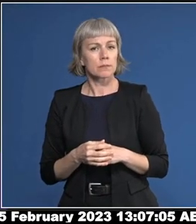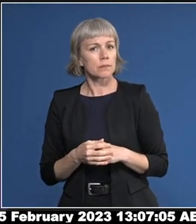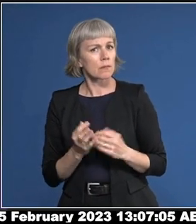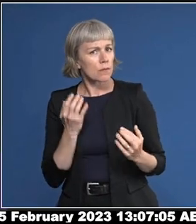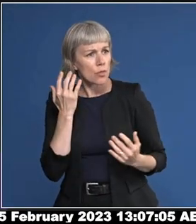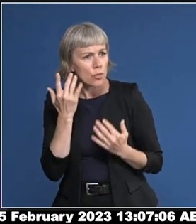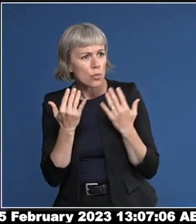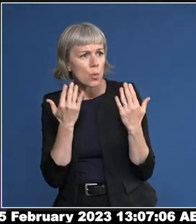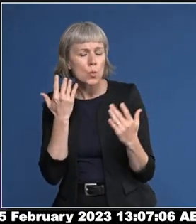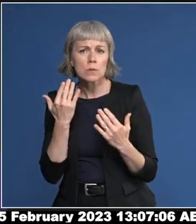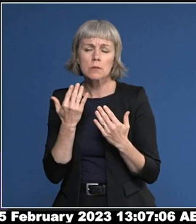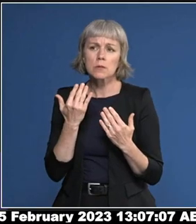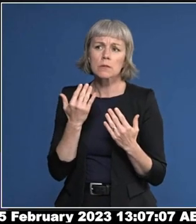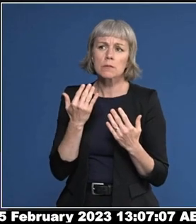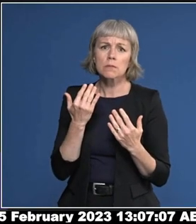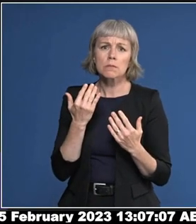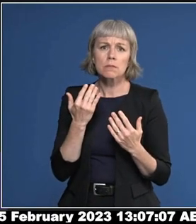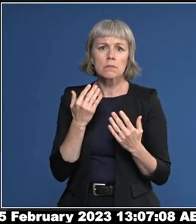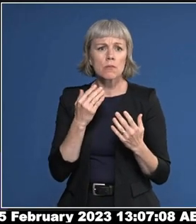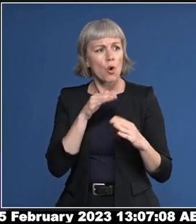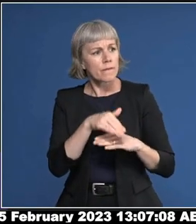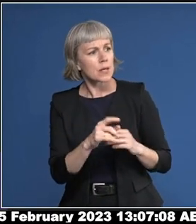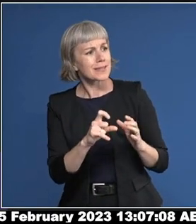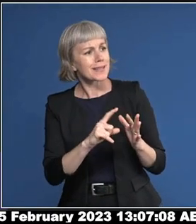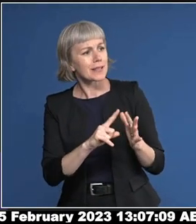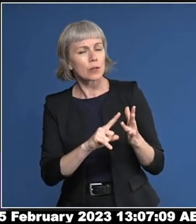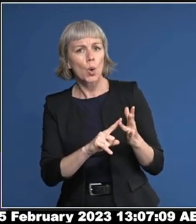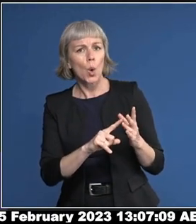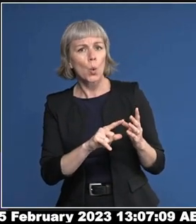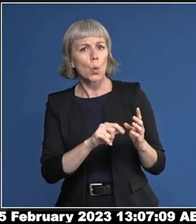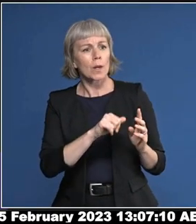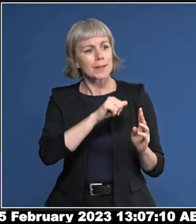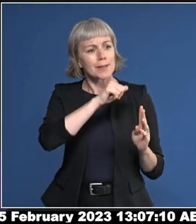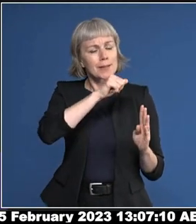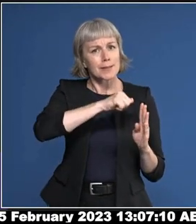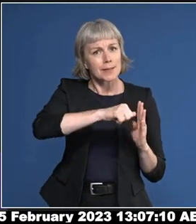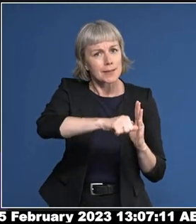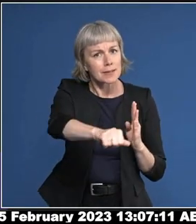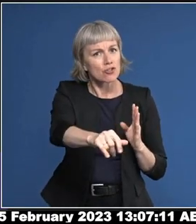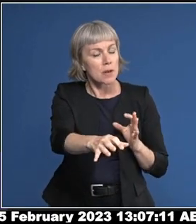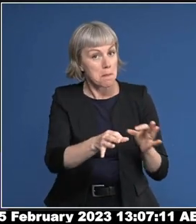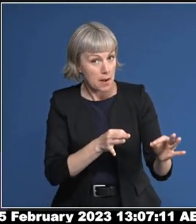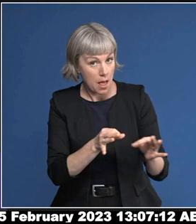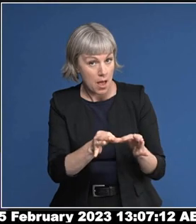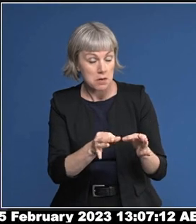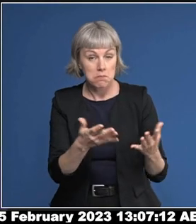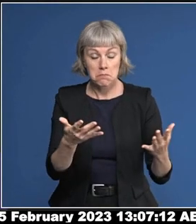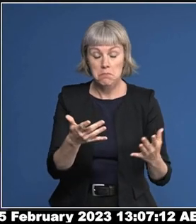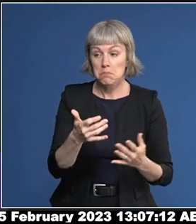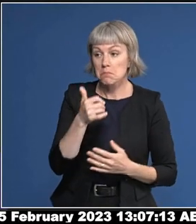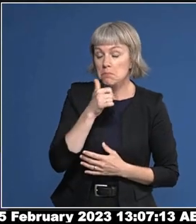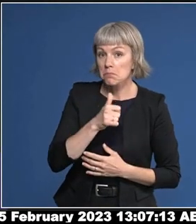CEO succession planning that could or would involve a disabled person potentially then